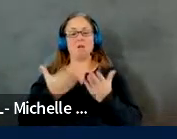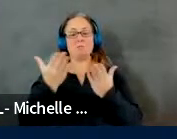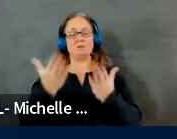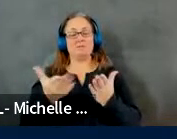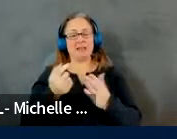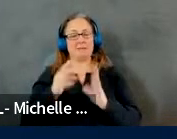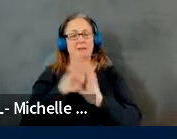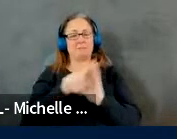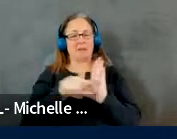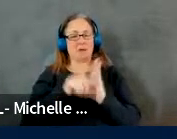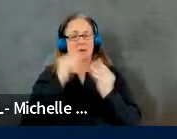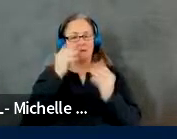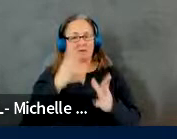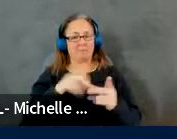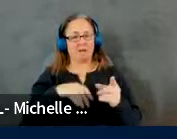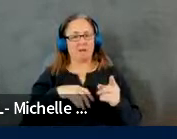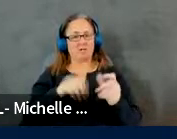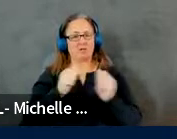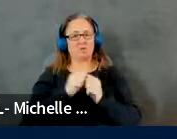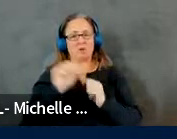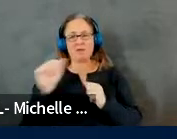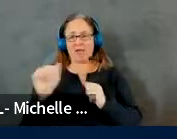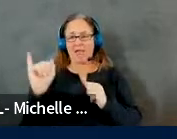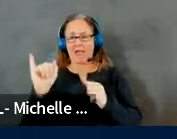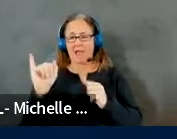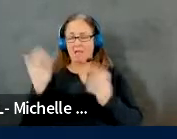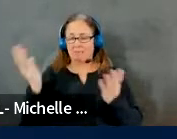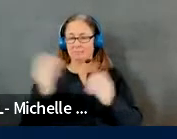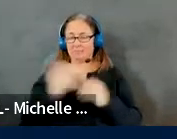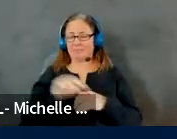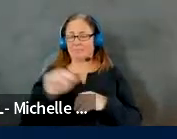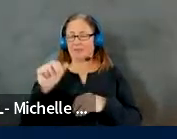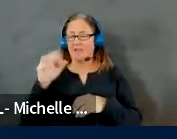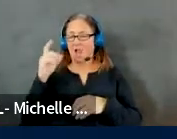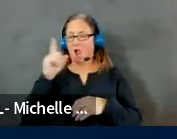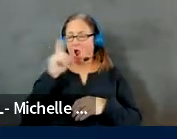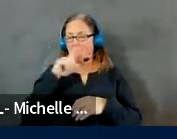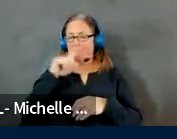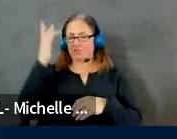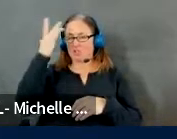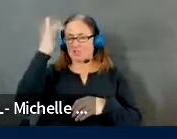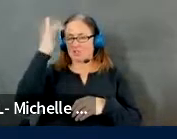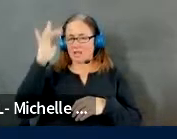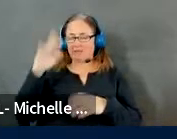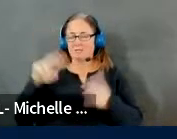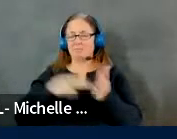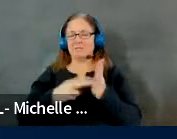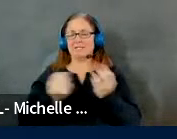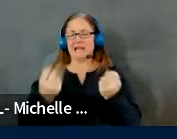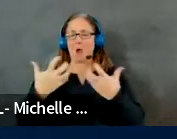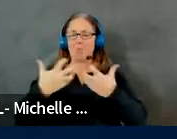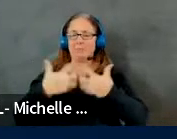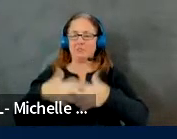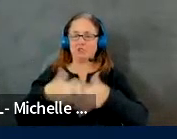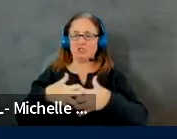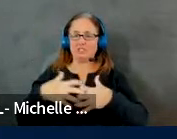background information on AI. So artificial intelligence refers to how machines and computer